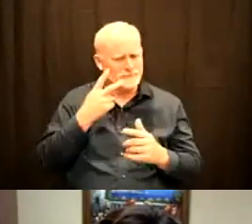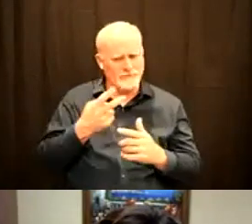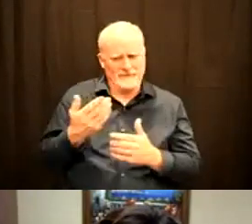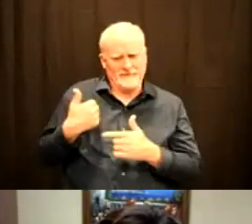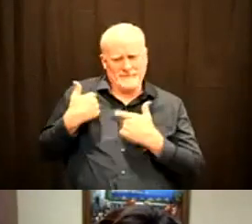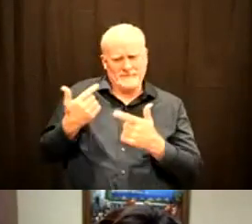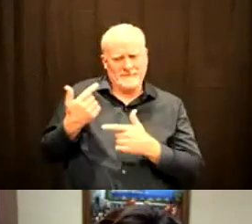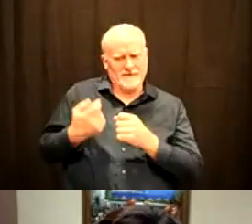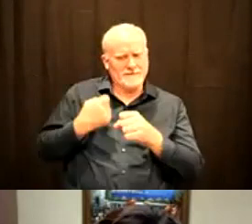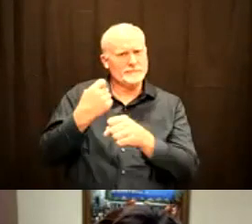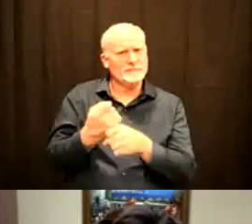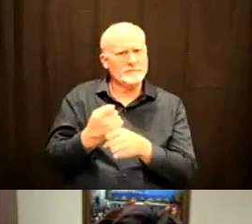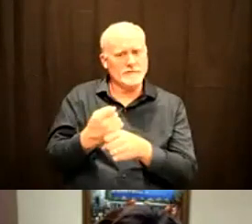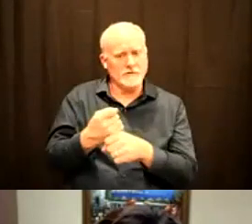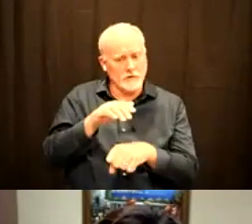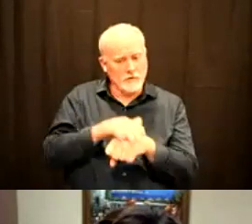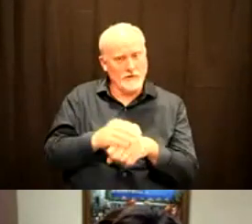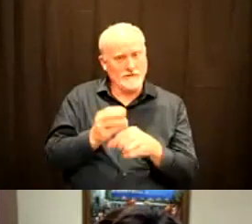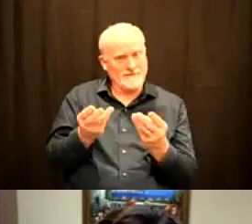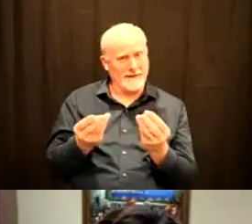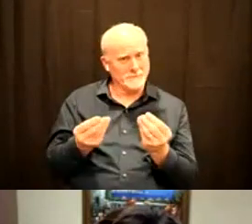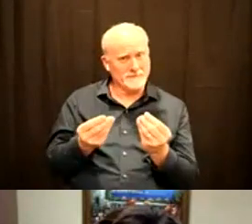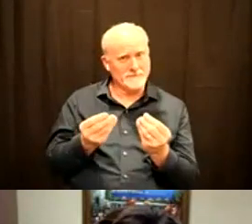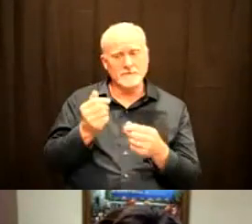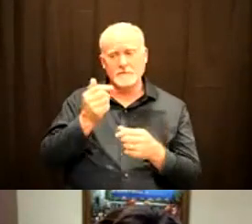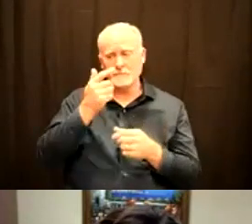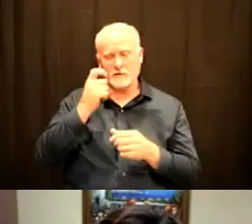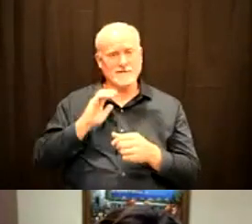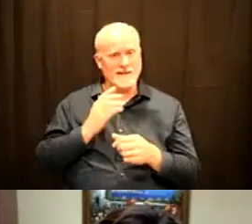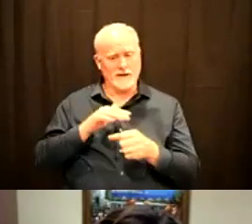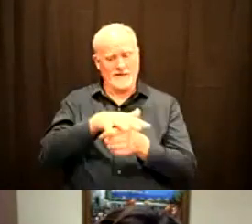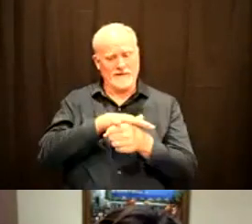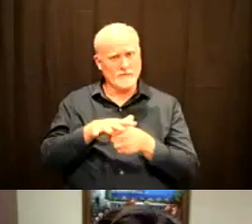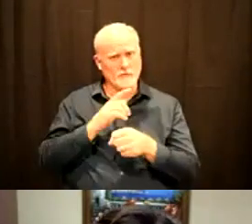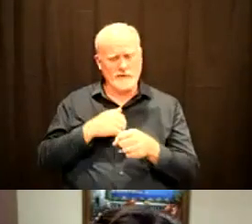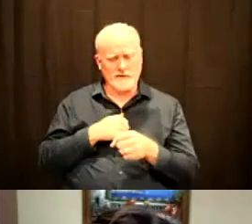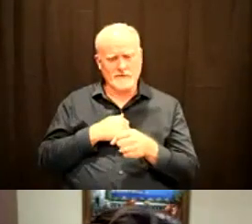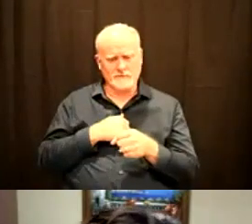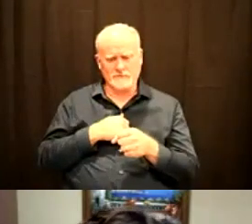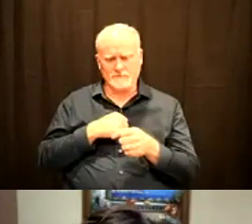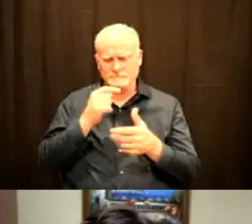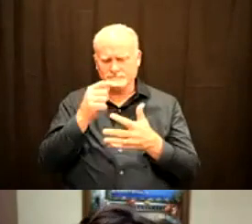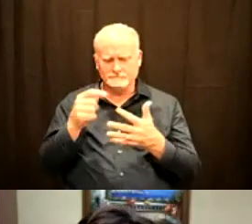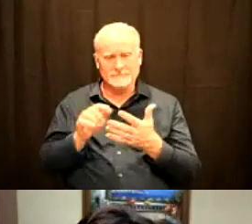that on our campus because of the areas that we had taken significant precautions and followed